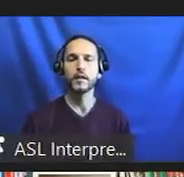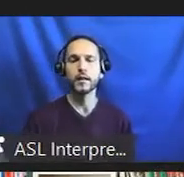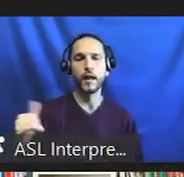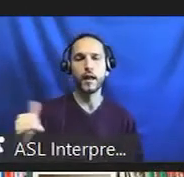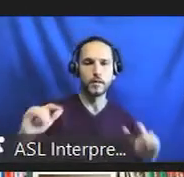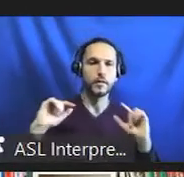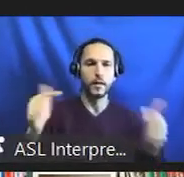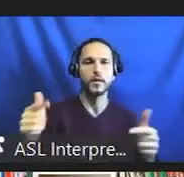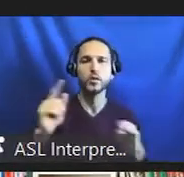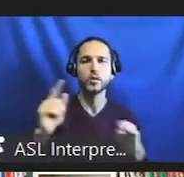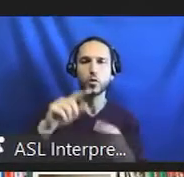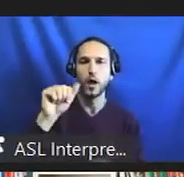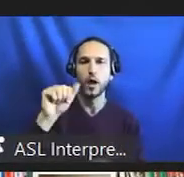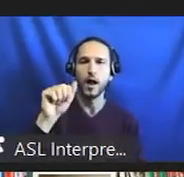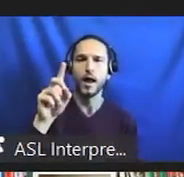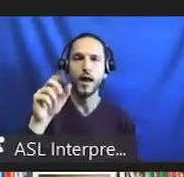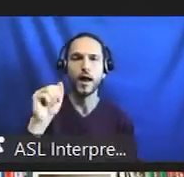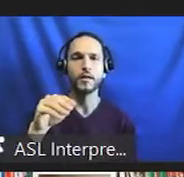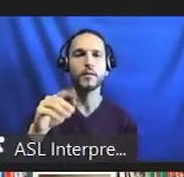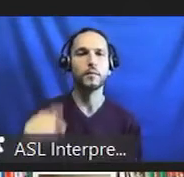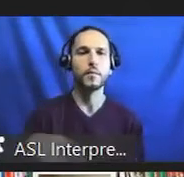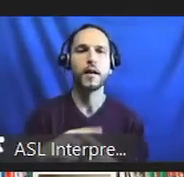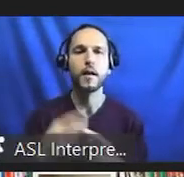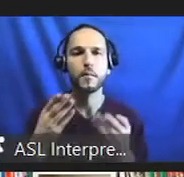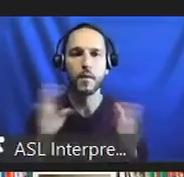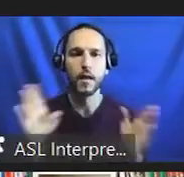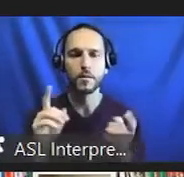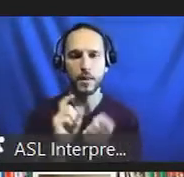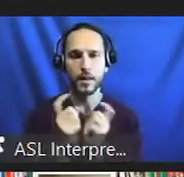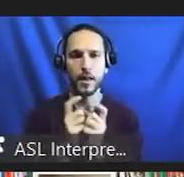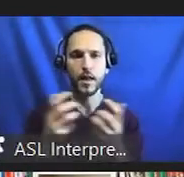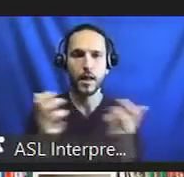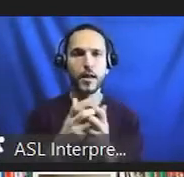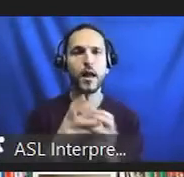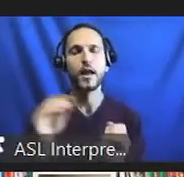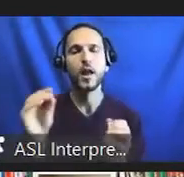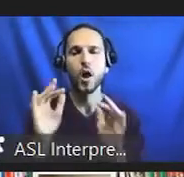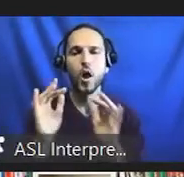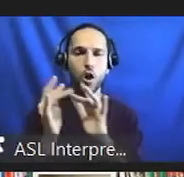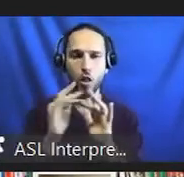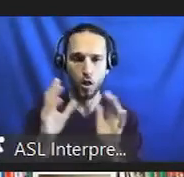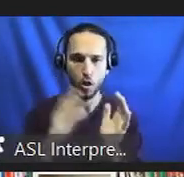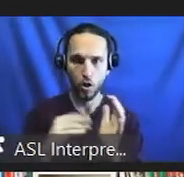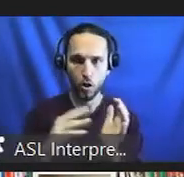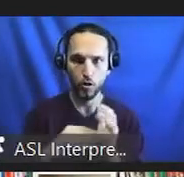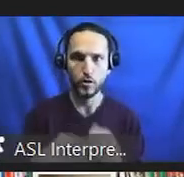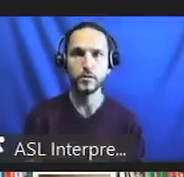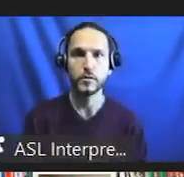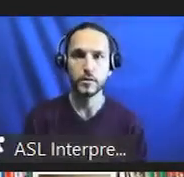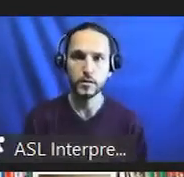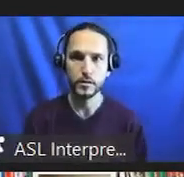about the public accommodations and the online learning piece here. And I'll pick it up a little later